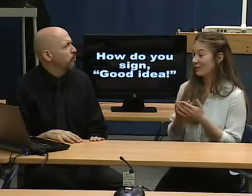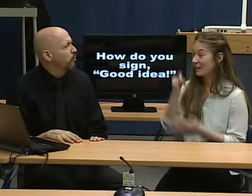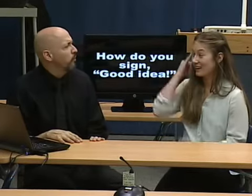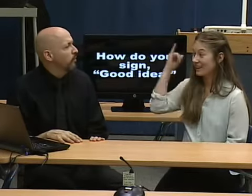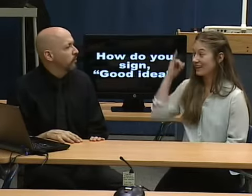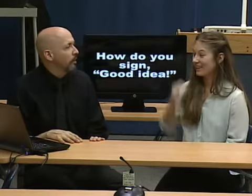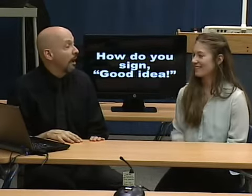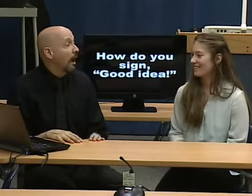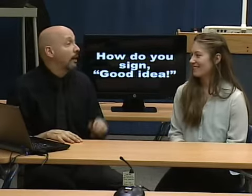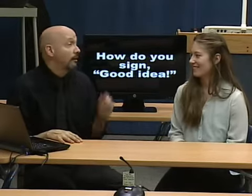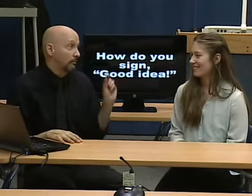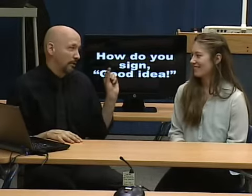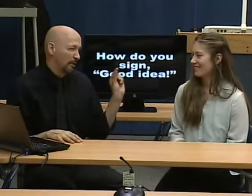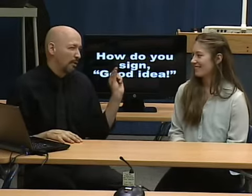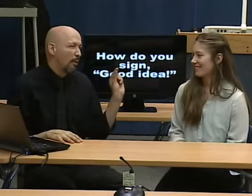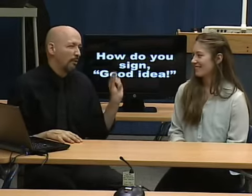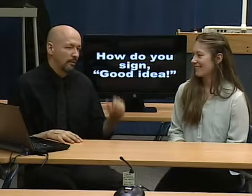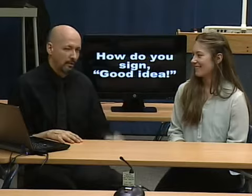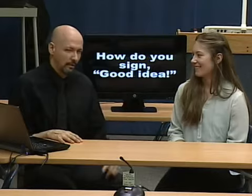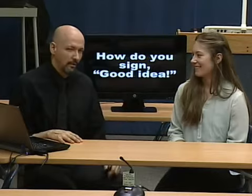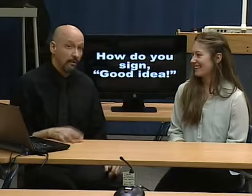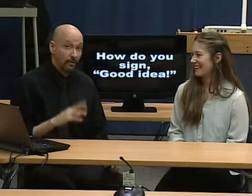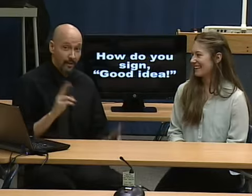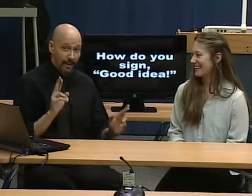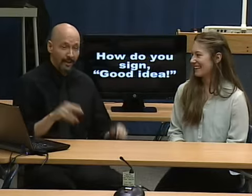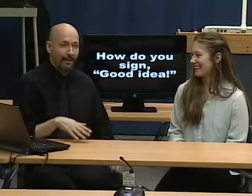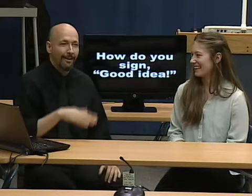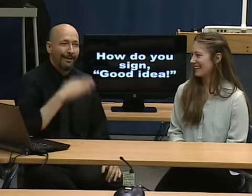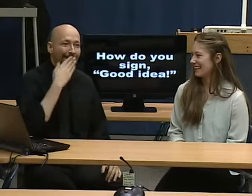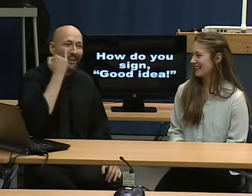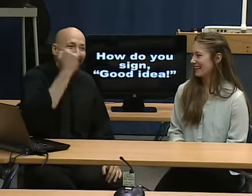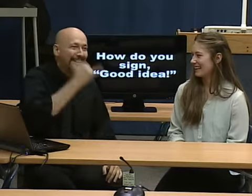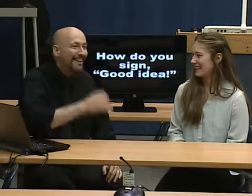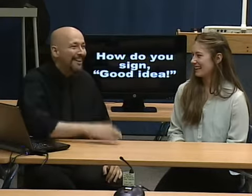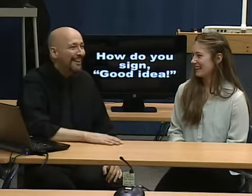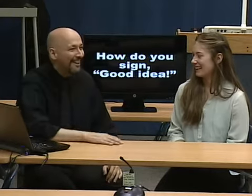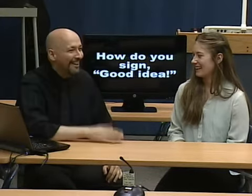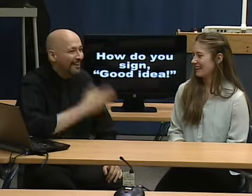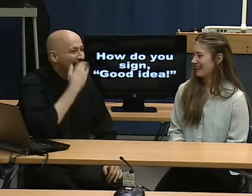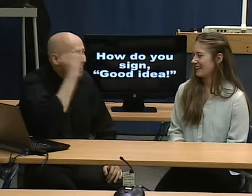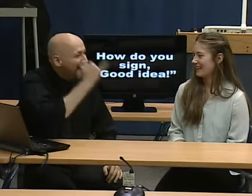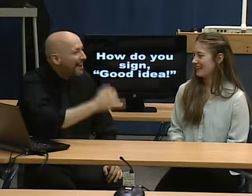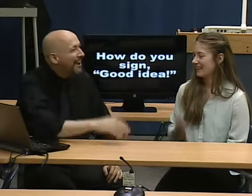Good idea. Close. Ready? Good idea! Good idea.